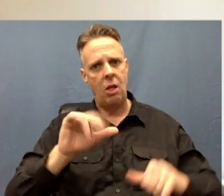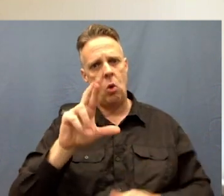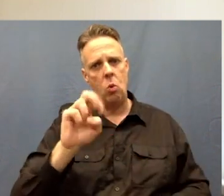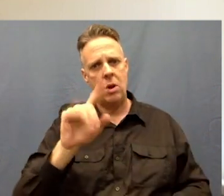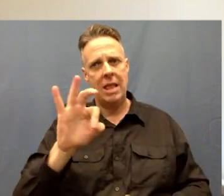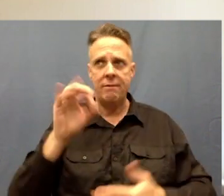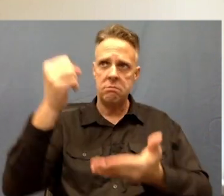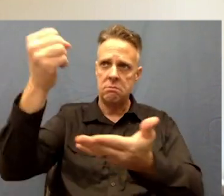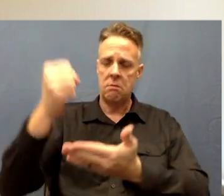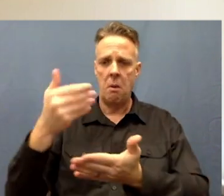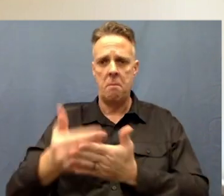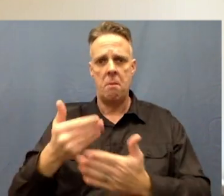NEGOTIATED AS WE SPEAK. IMMIGRANTS WITHOUT LEGAL STATUS